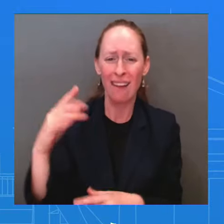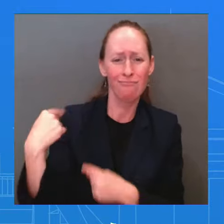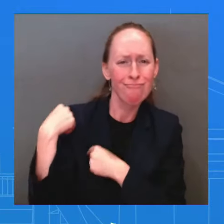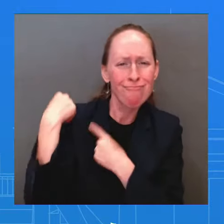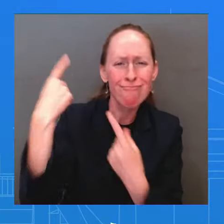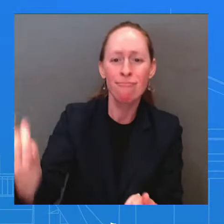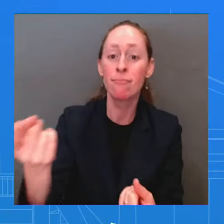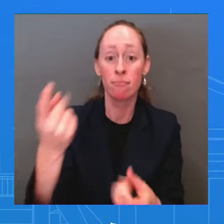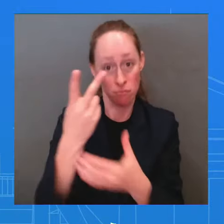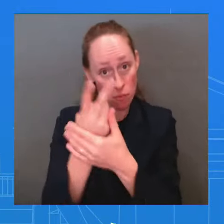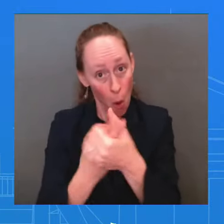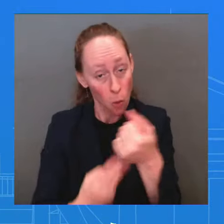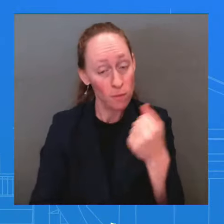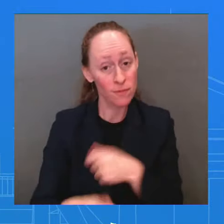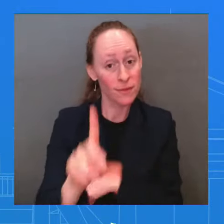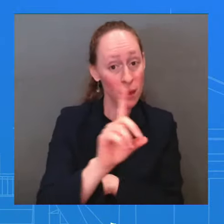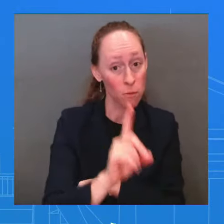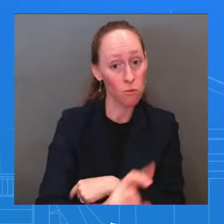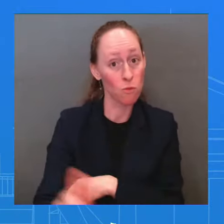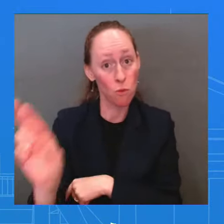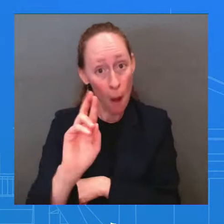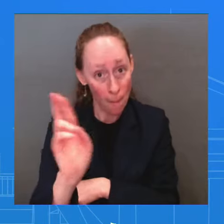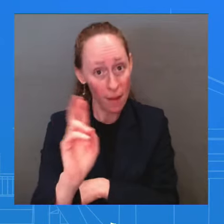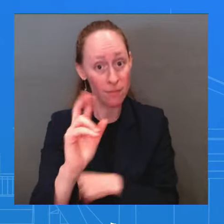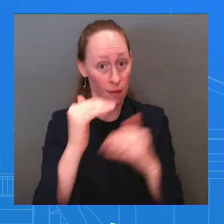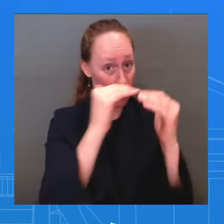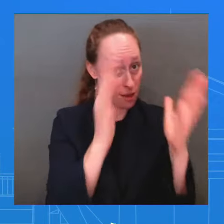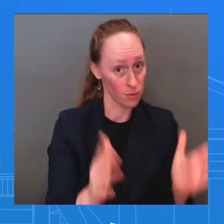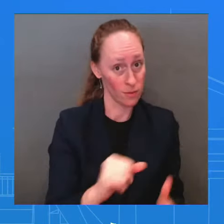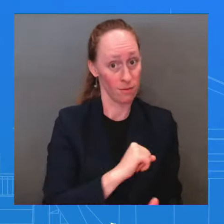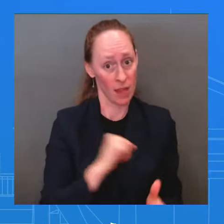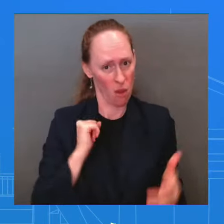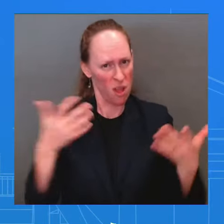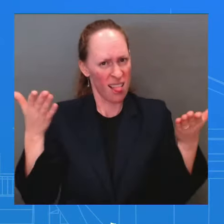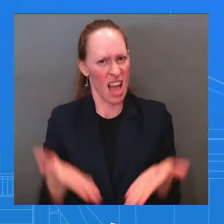from both the House and the Senate. So, he is very much abreast of the perspective